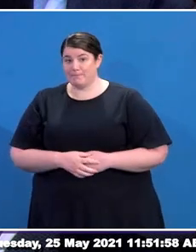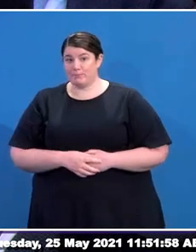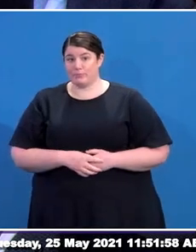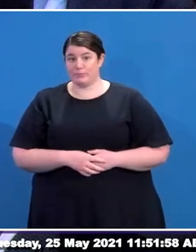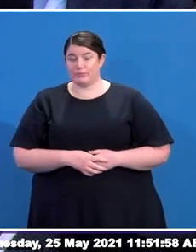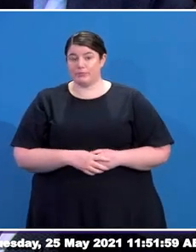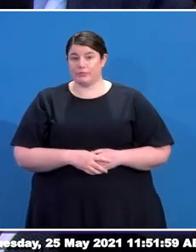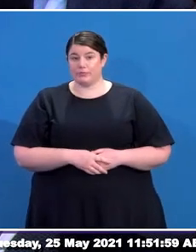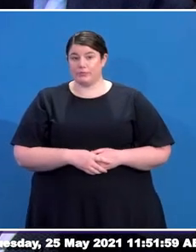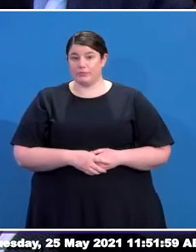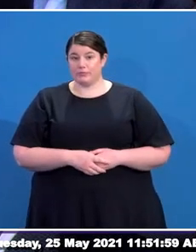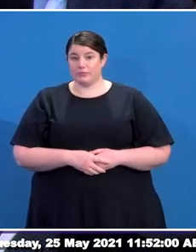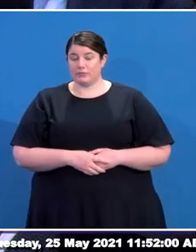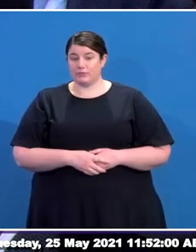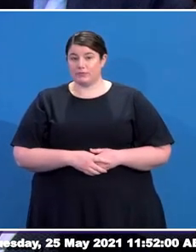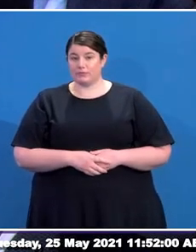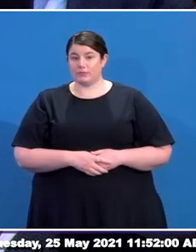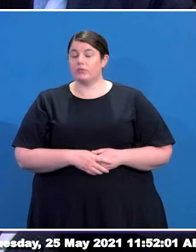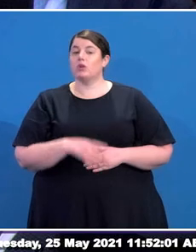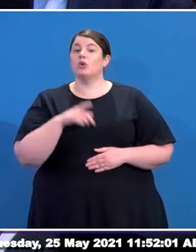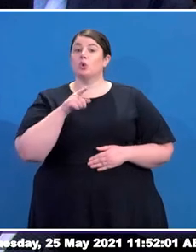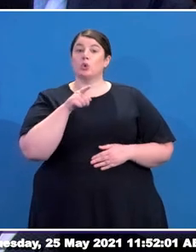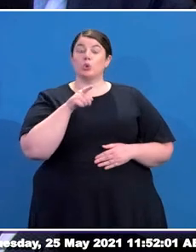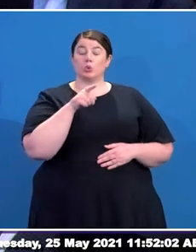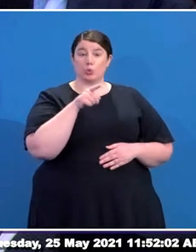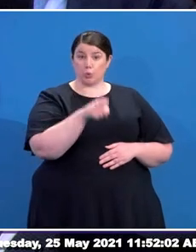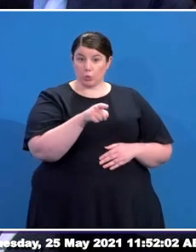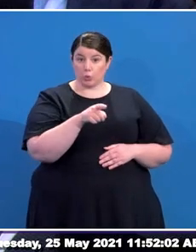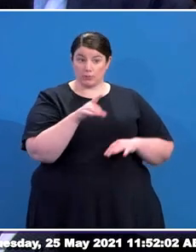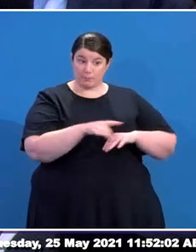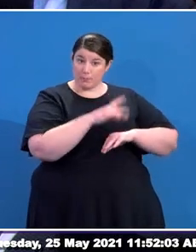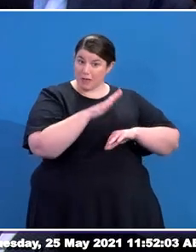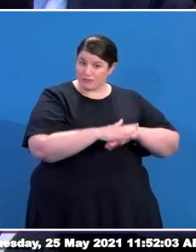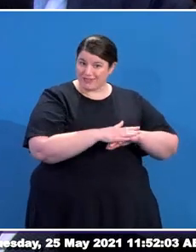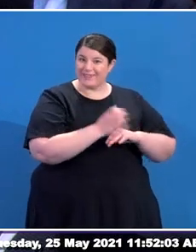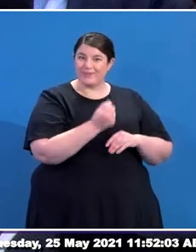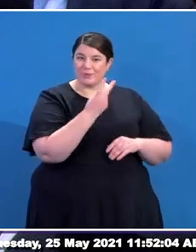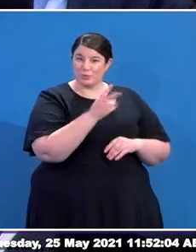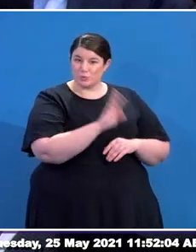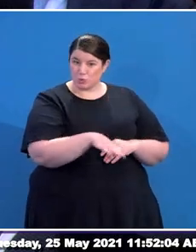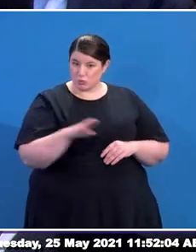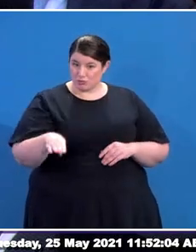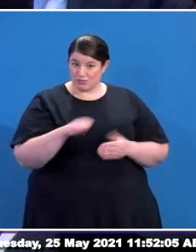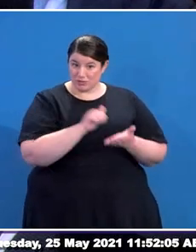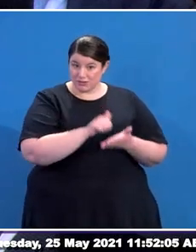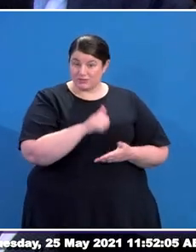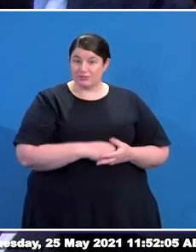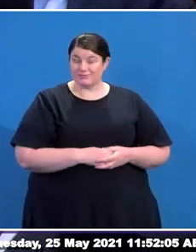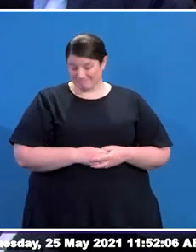Now, you are married and you have two children? Yes.